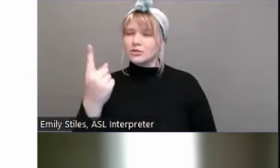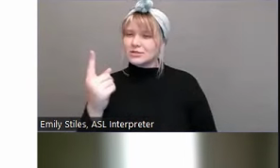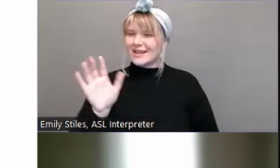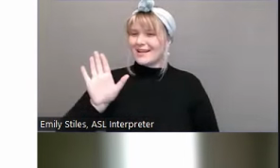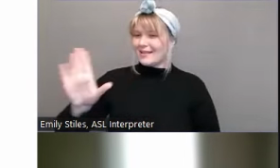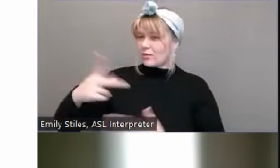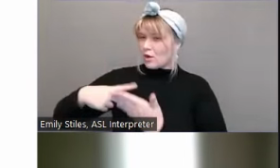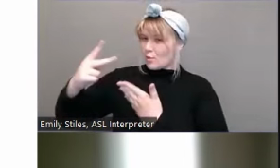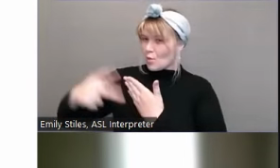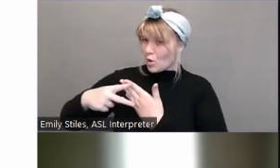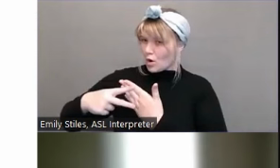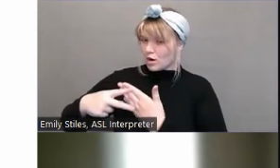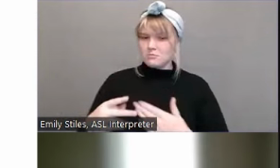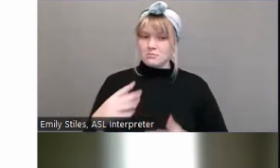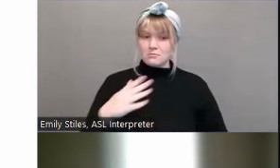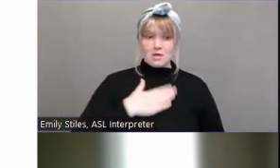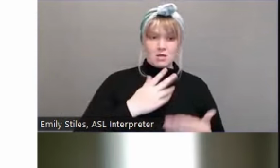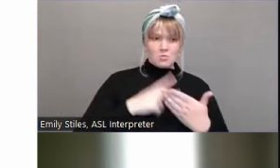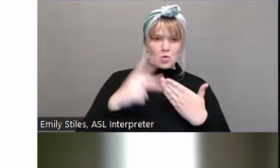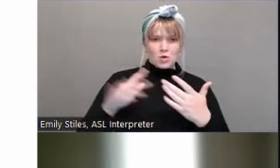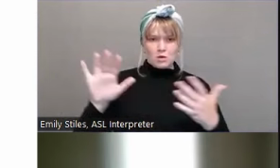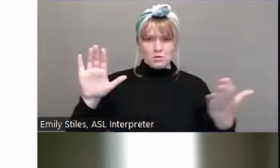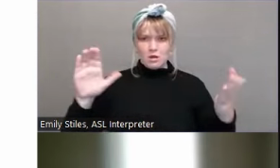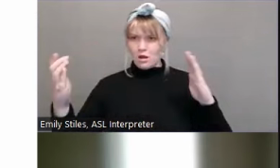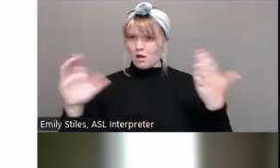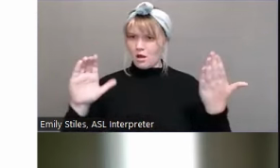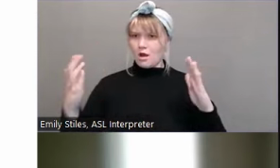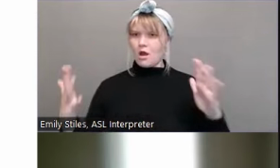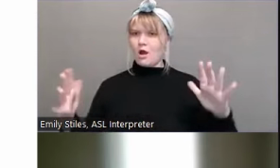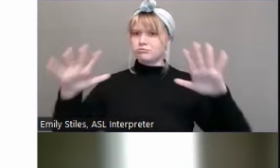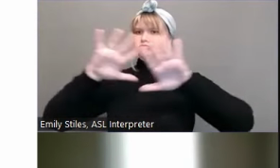a greater understanding of how best to serve shared populations.